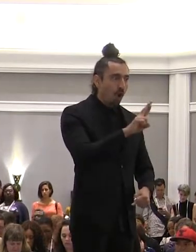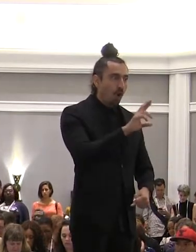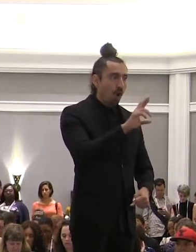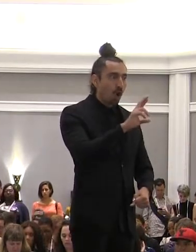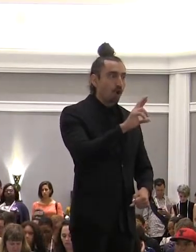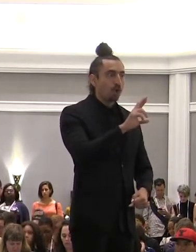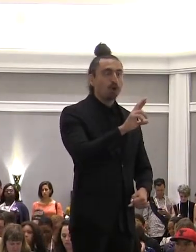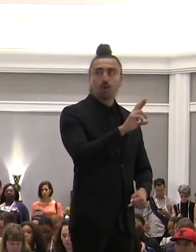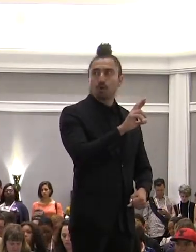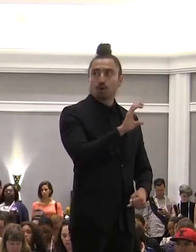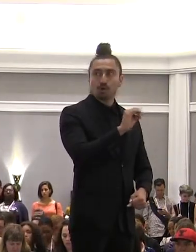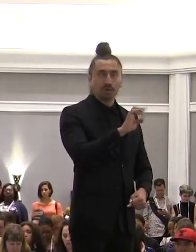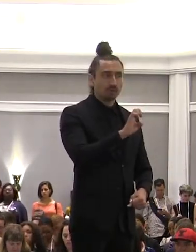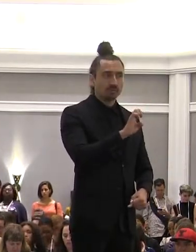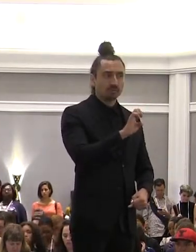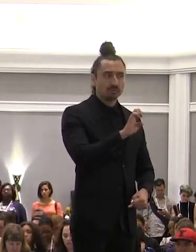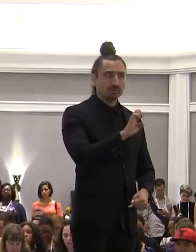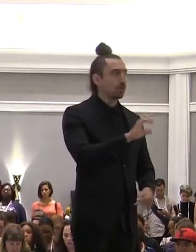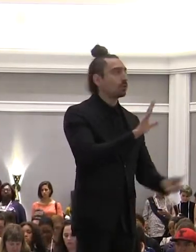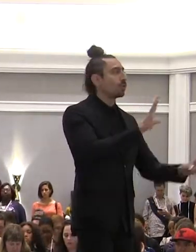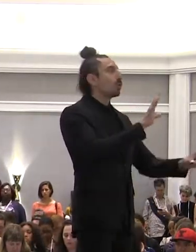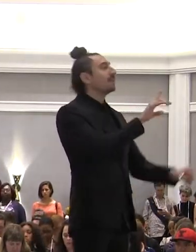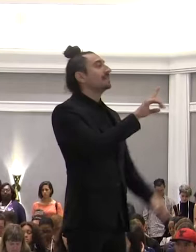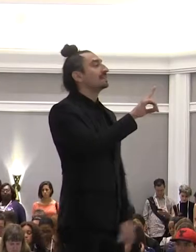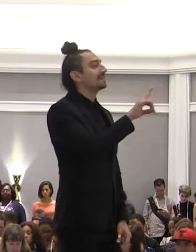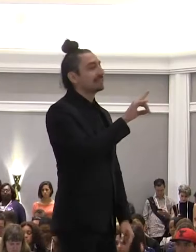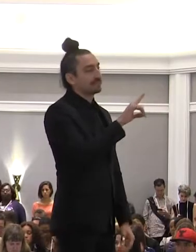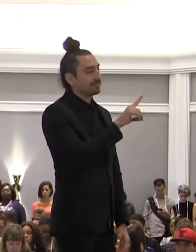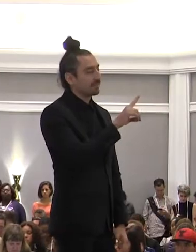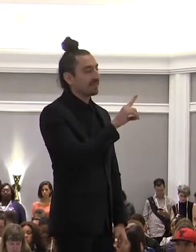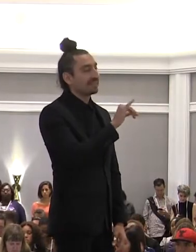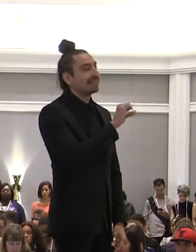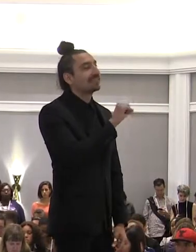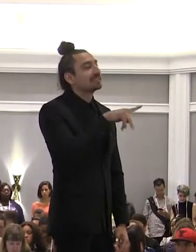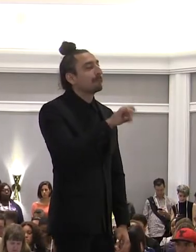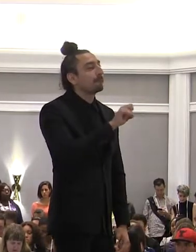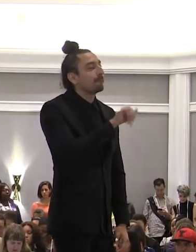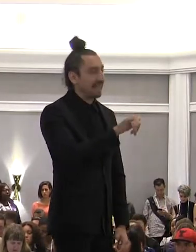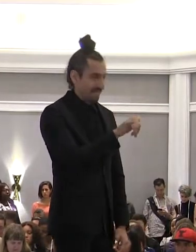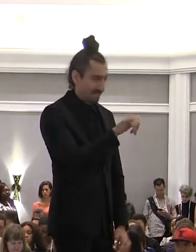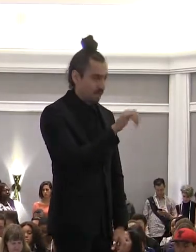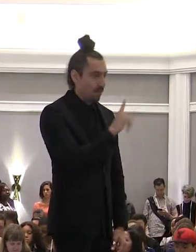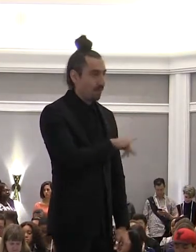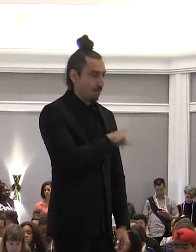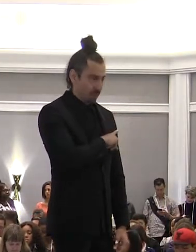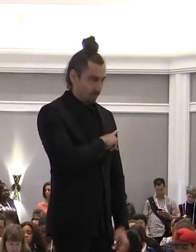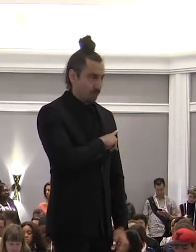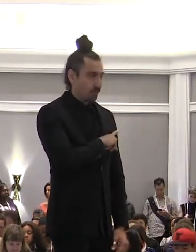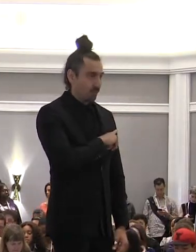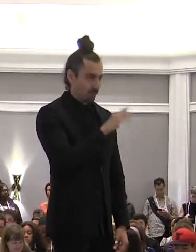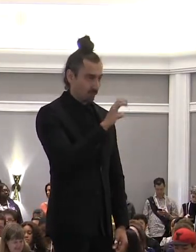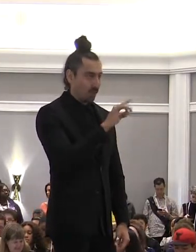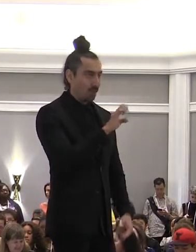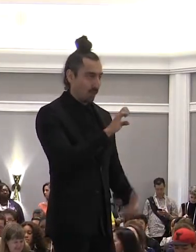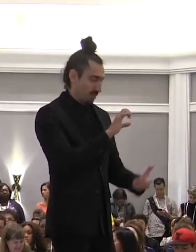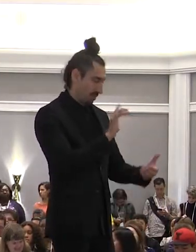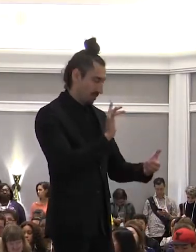Display. Display personal QR code. You see a QR code? Most of you? Awesome, so that's it. That's all you have to do.